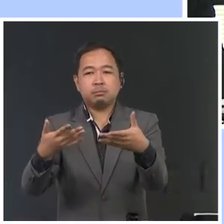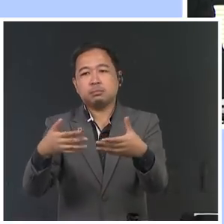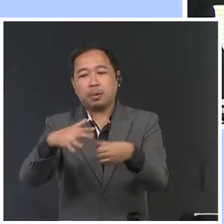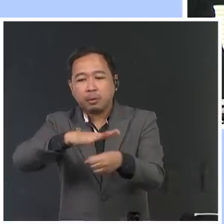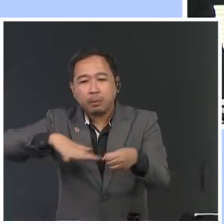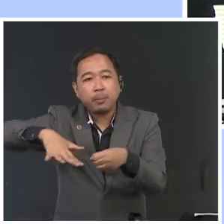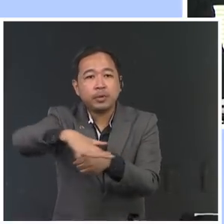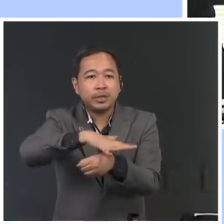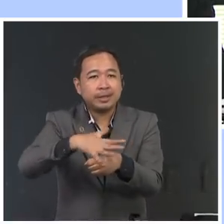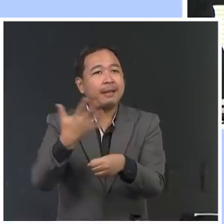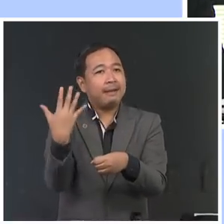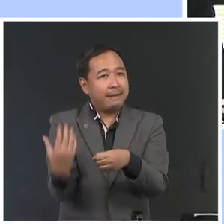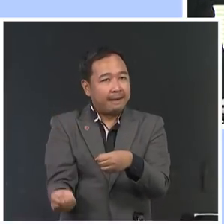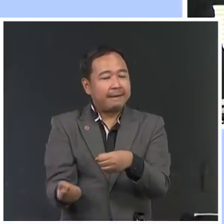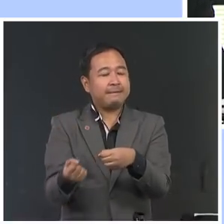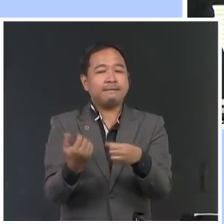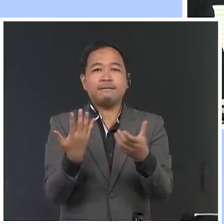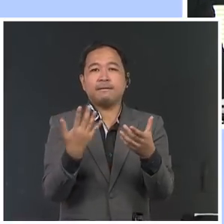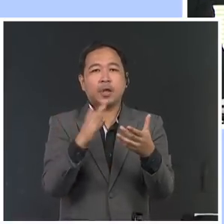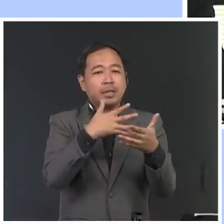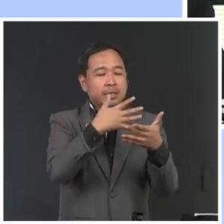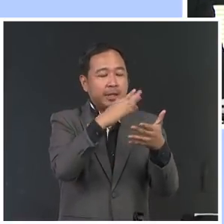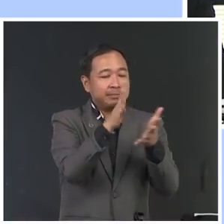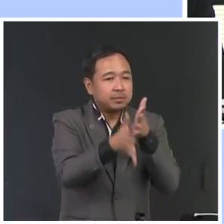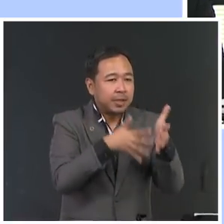And there are workshops. This is in the society or even the